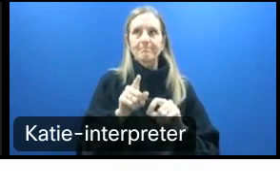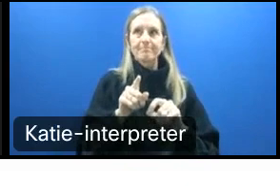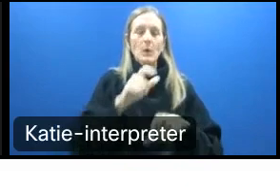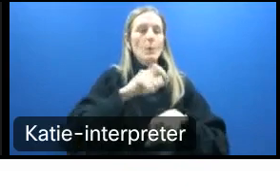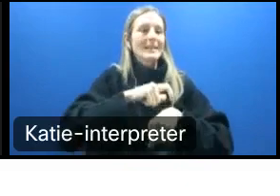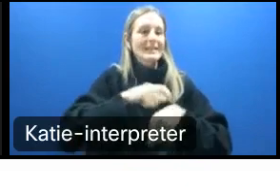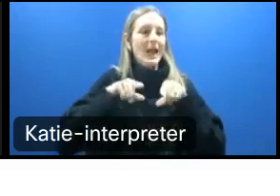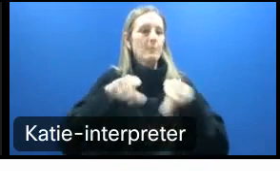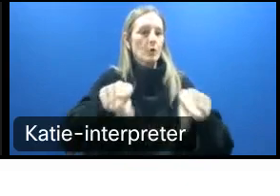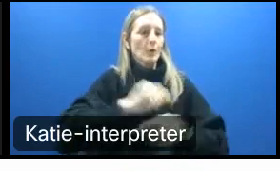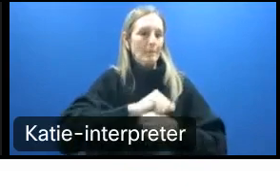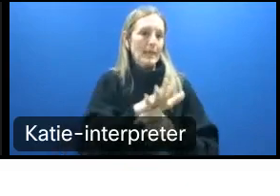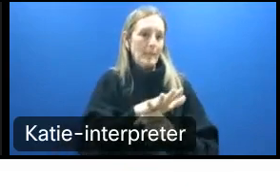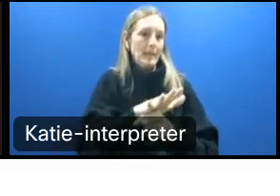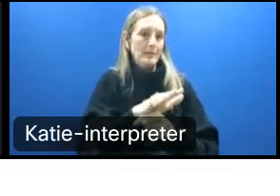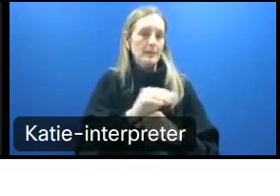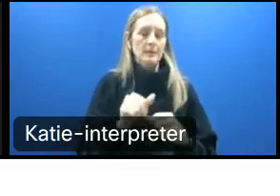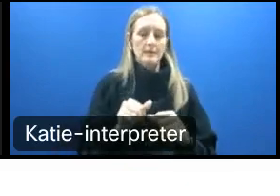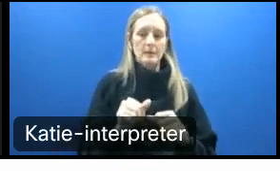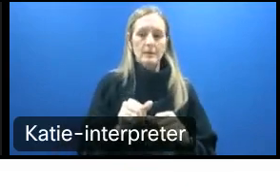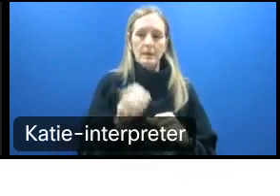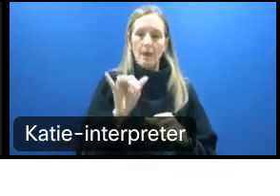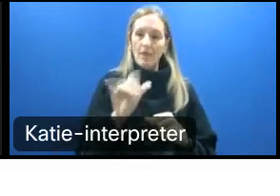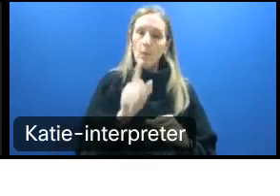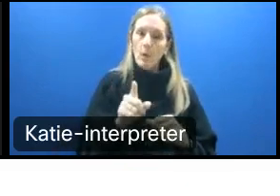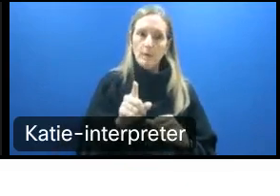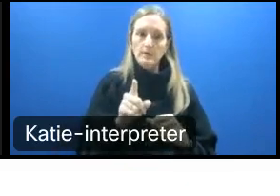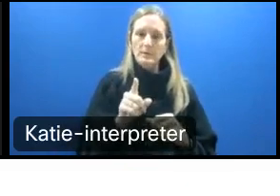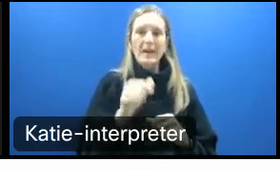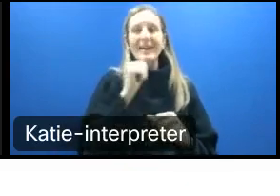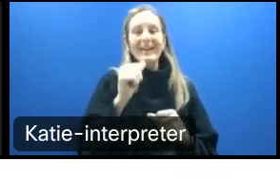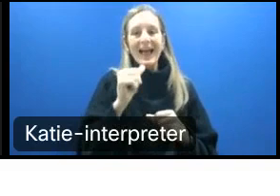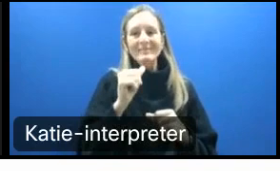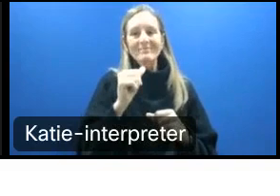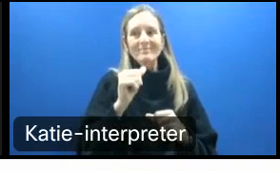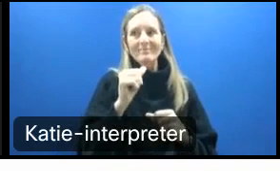Was, uh, uh, not at the peak.